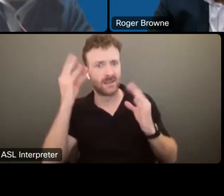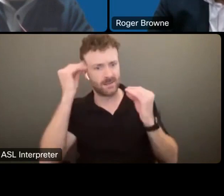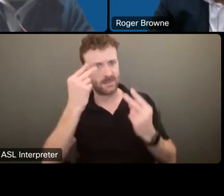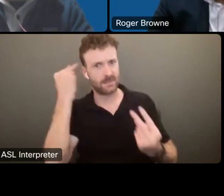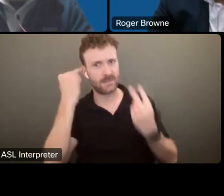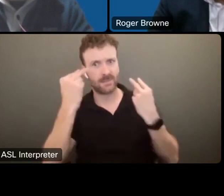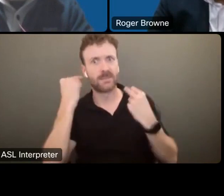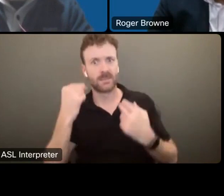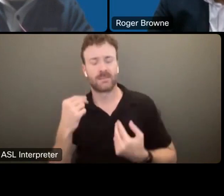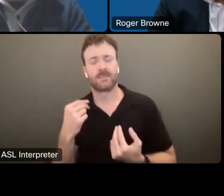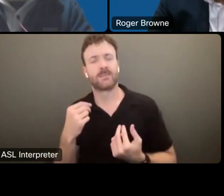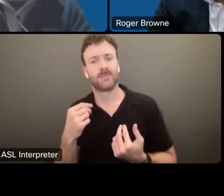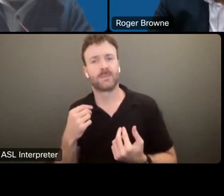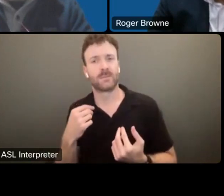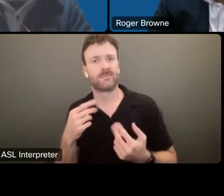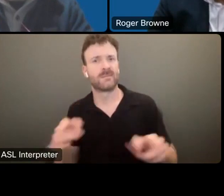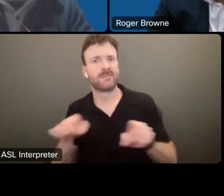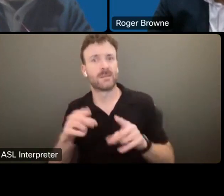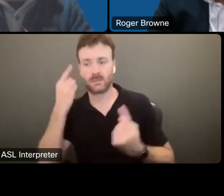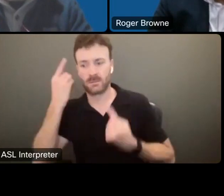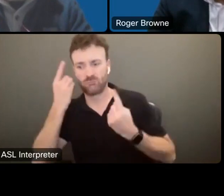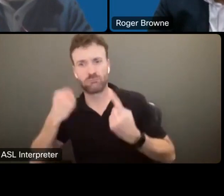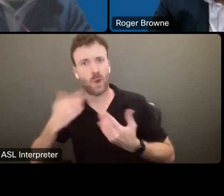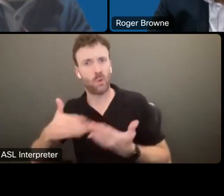Similarly you wonder about going home safe to your kids and things.